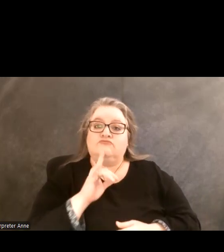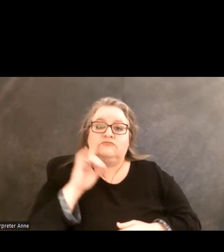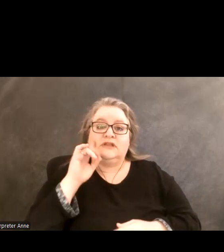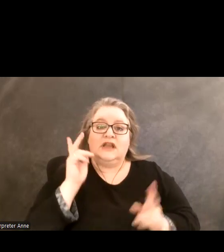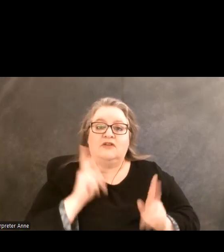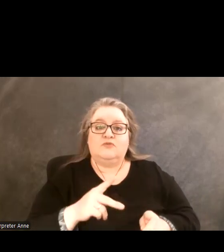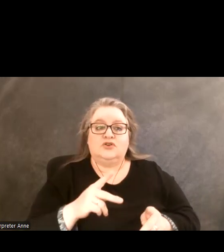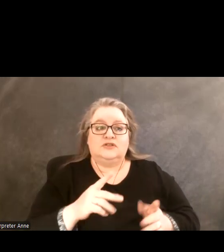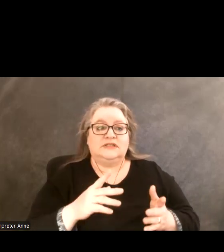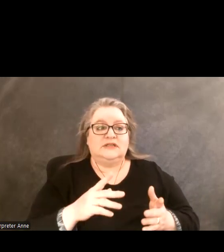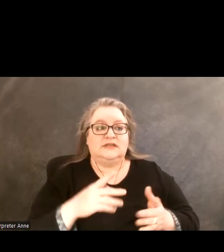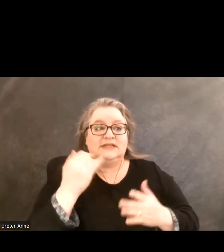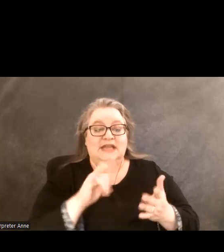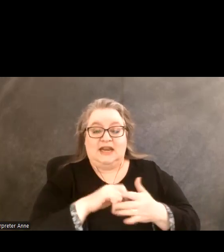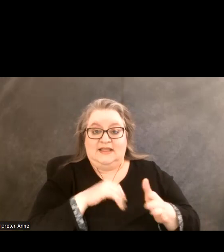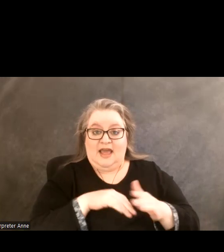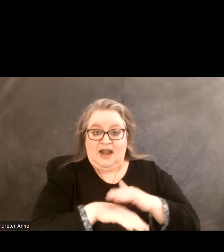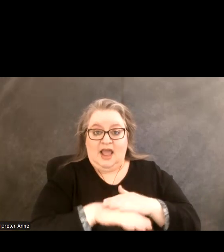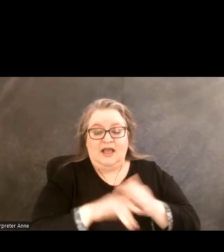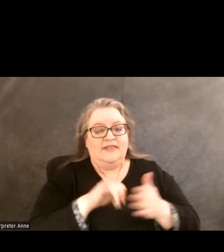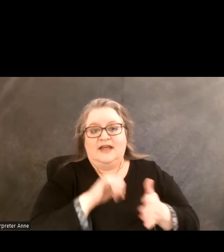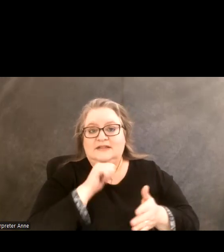access, that that's not something that would have been